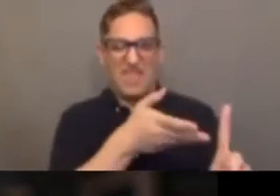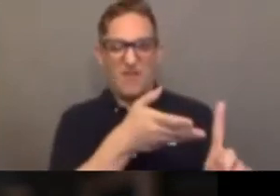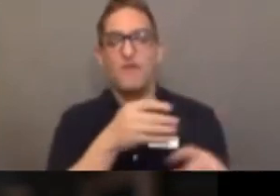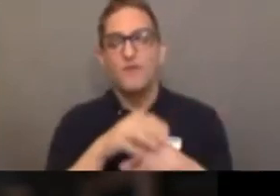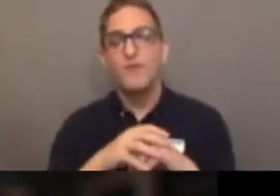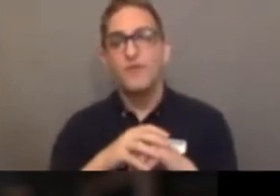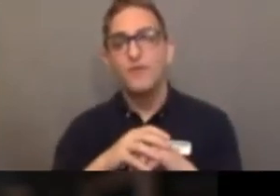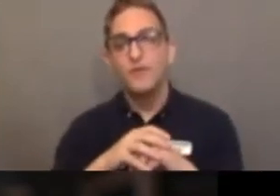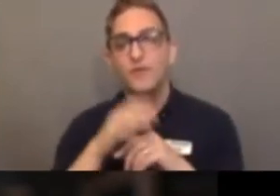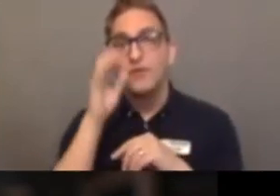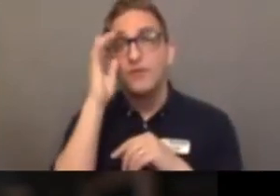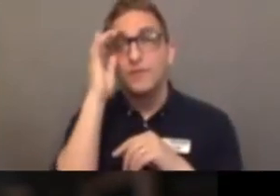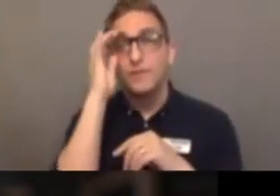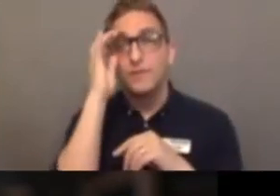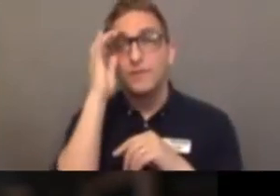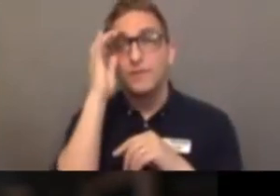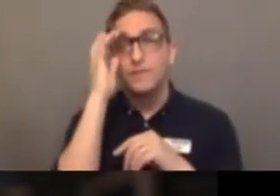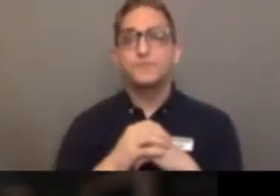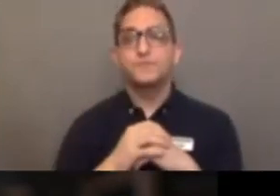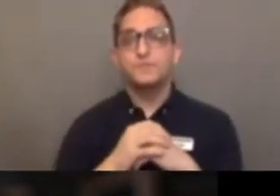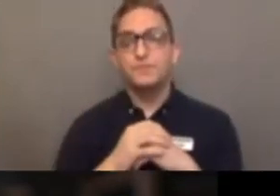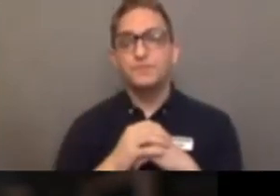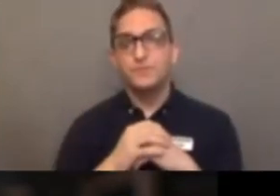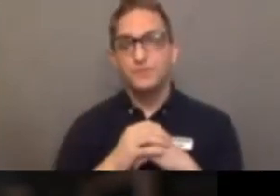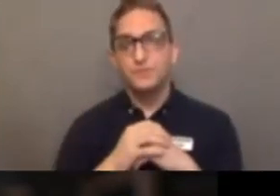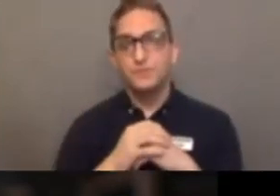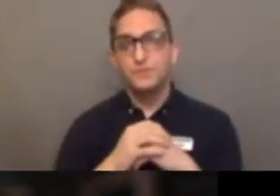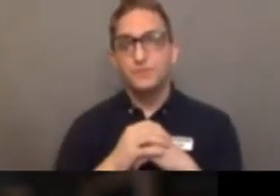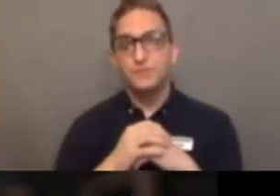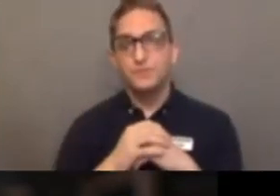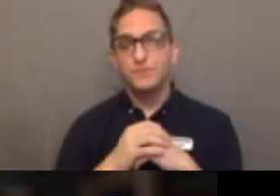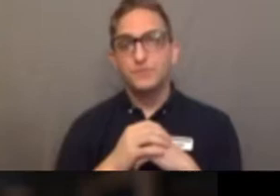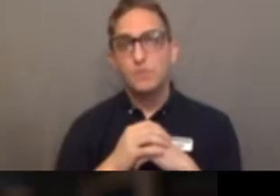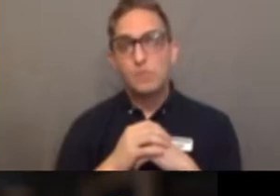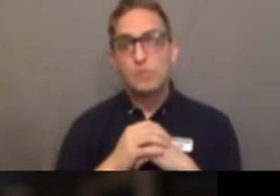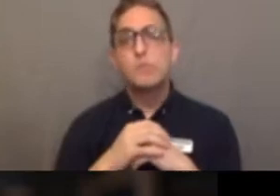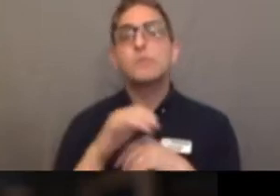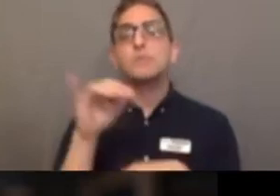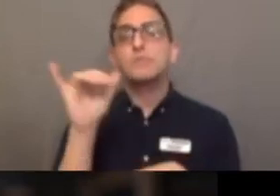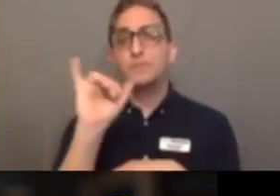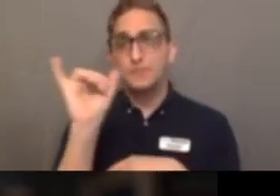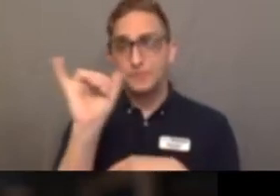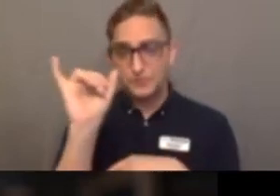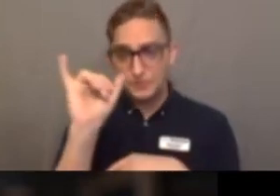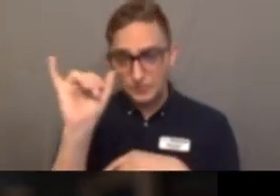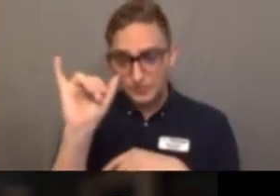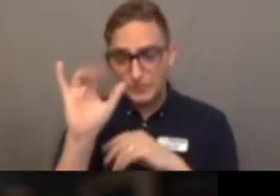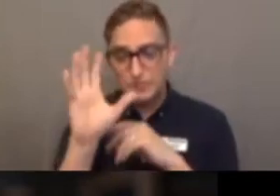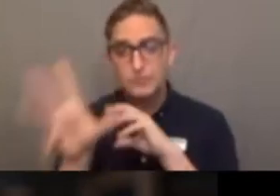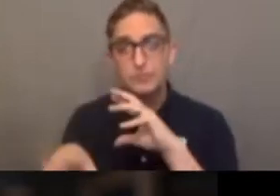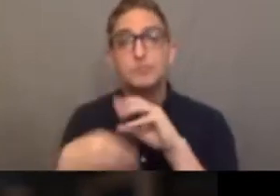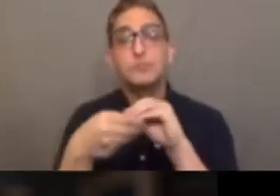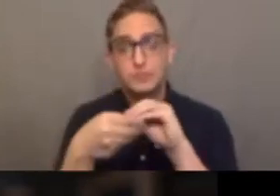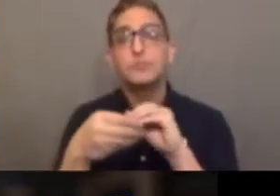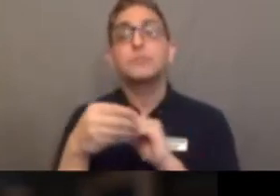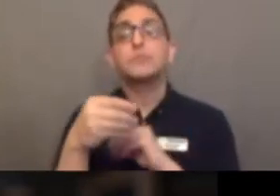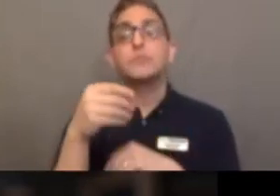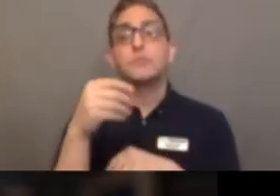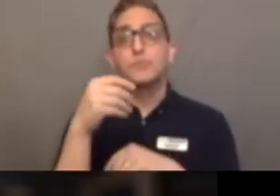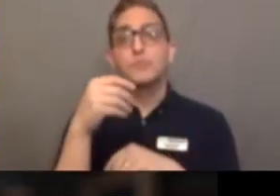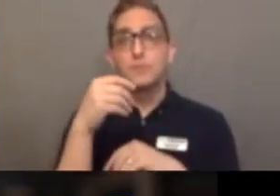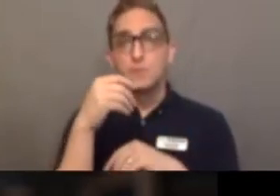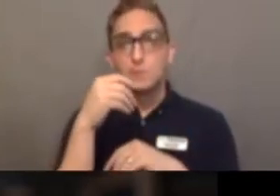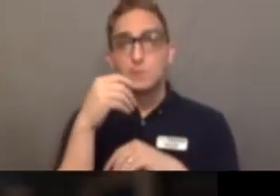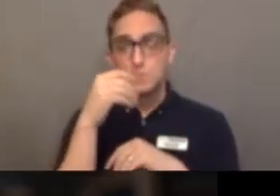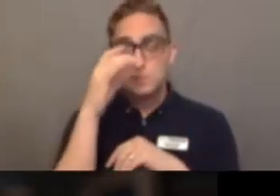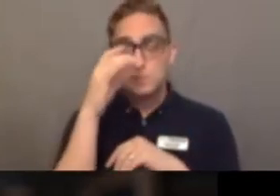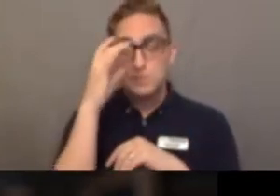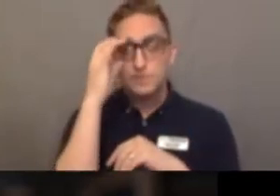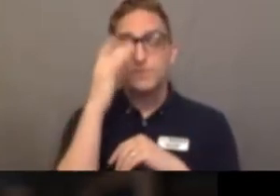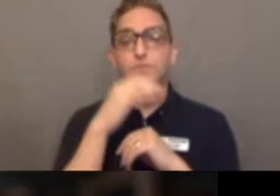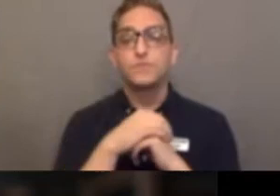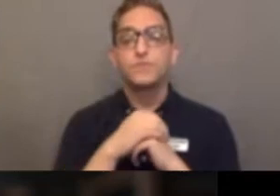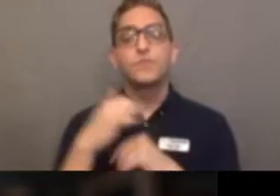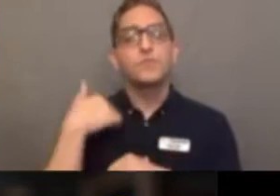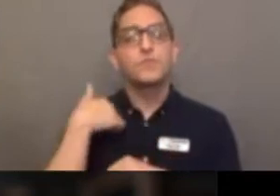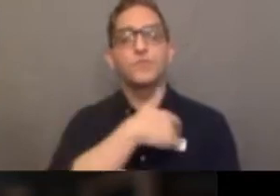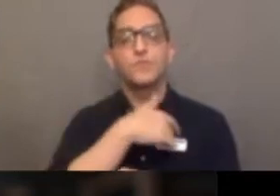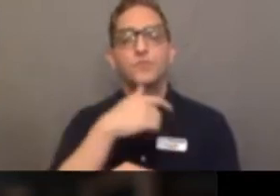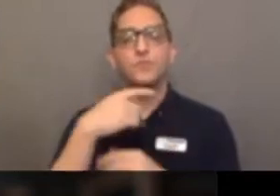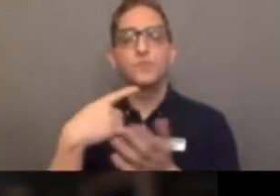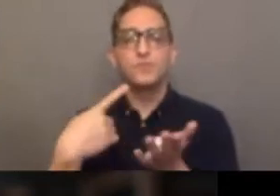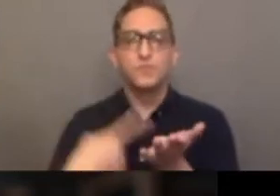There's another piece here which is when we talk about disability, we often first turn